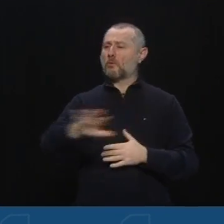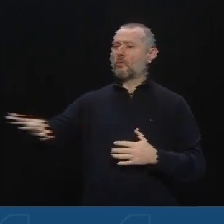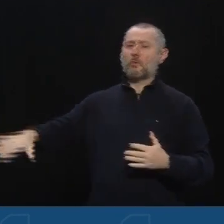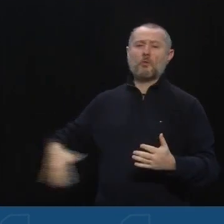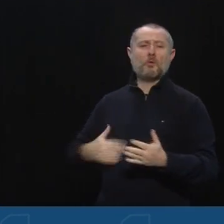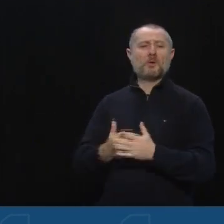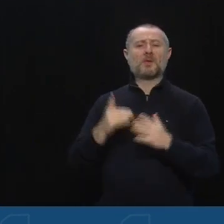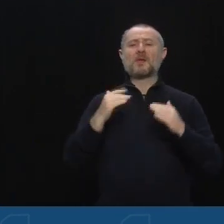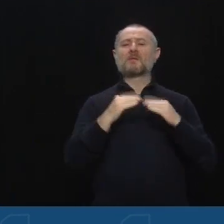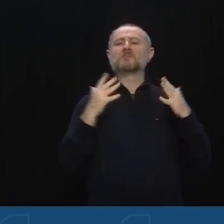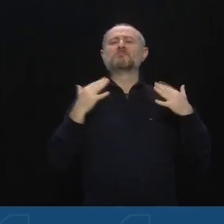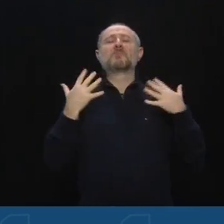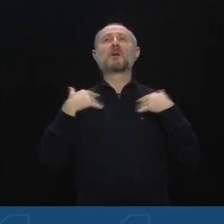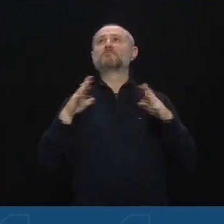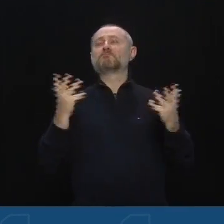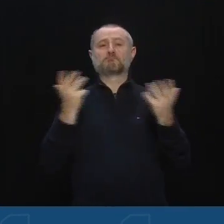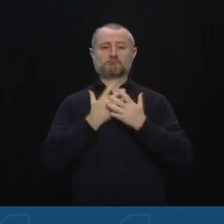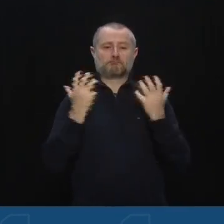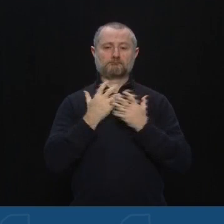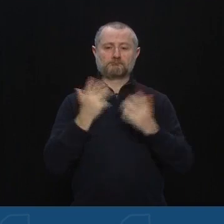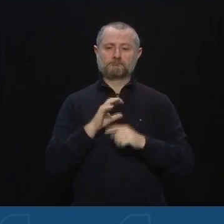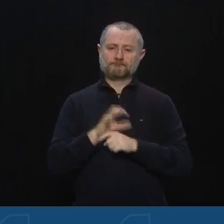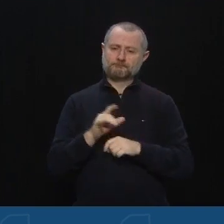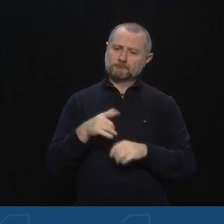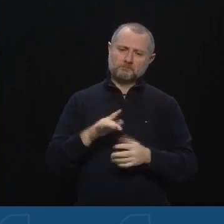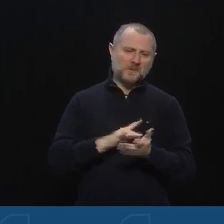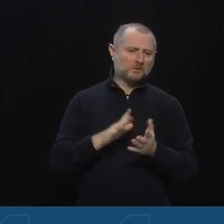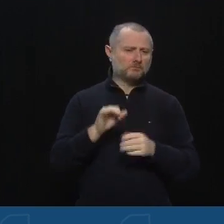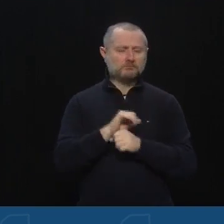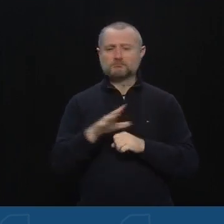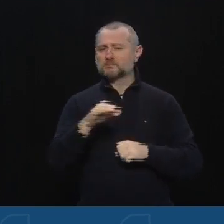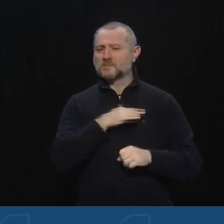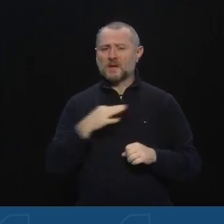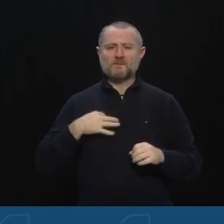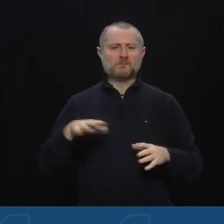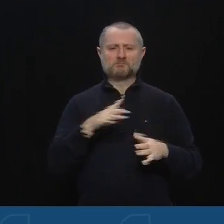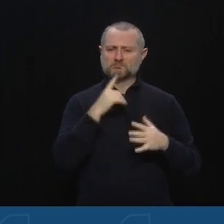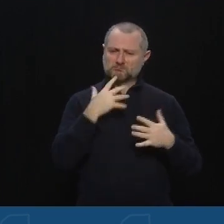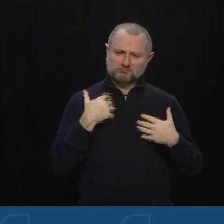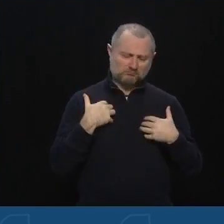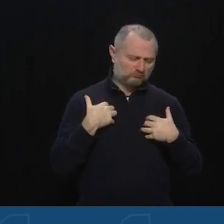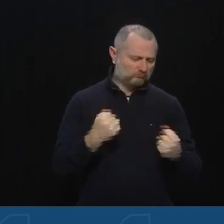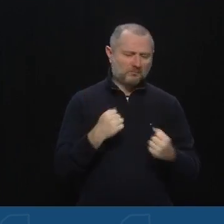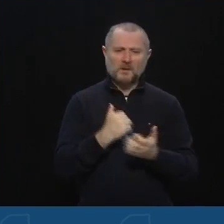STATE ASSOCIATION. AND ALL THOSE ANGELS FROM HEAVEN WHO HELPED US GET THROUGH THIS